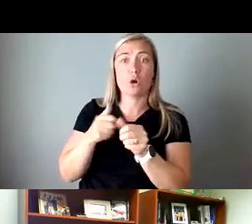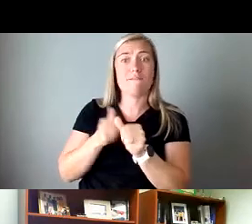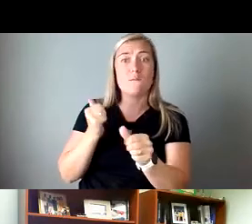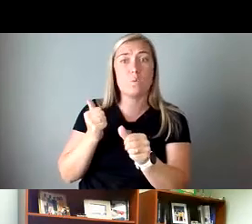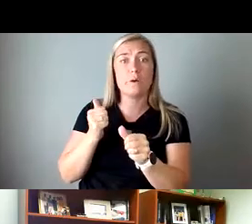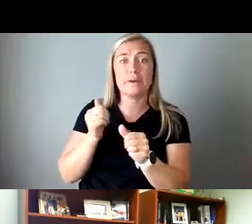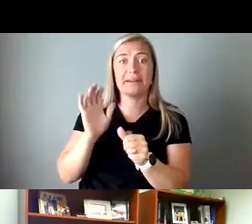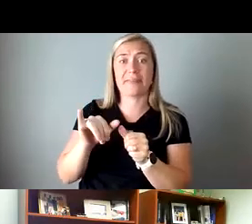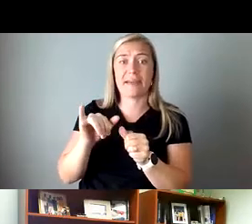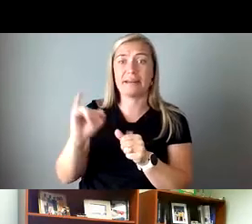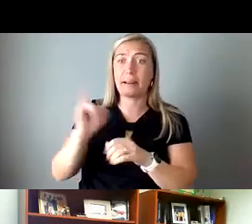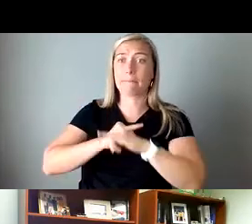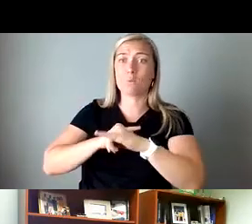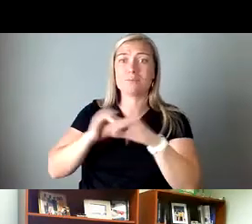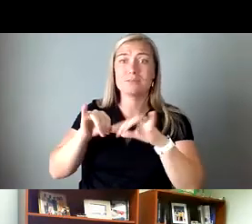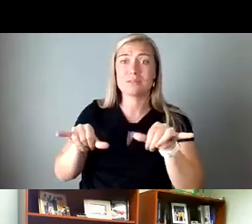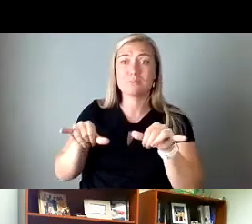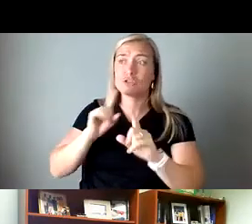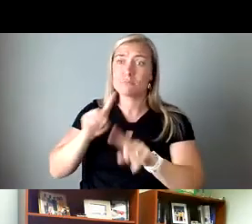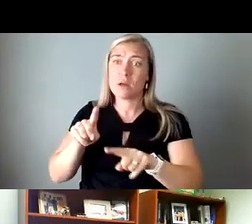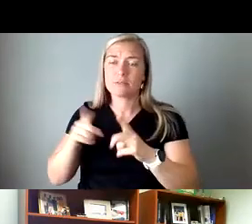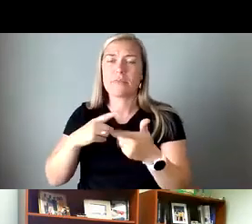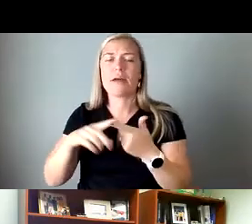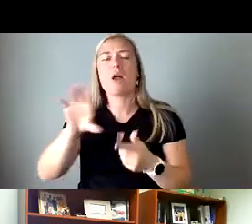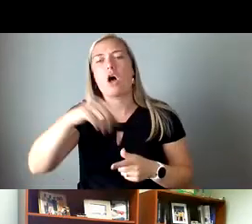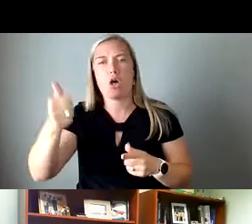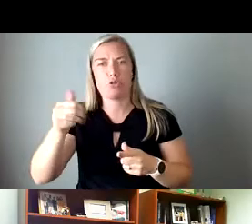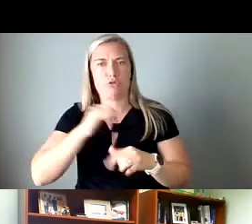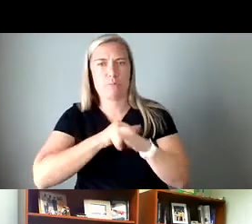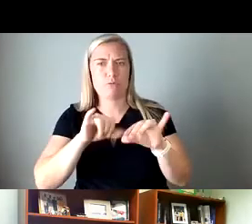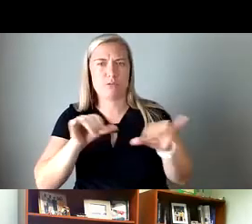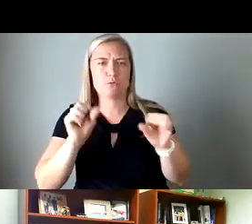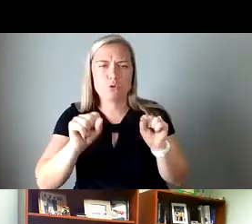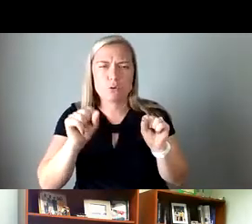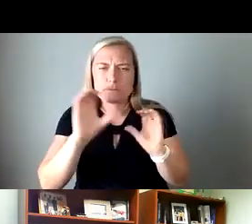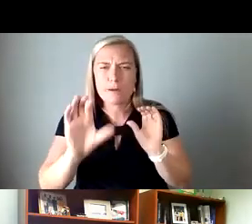responses would then be able to search out and find cells that were infected and destroy those.